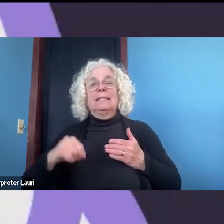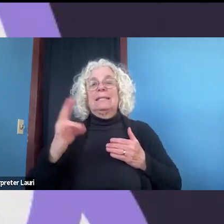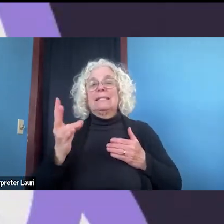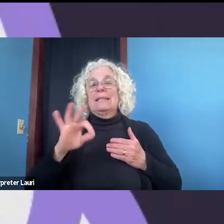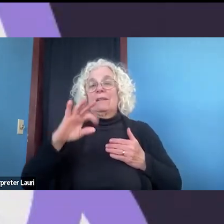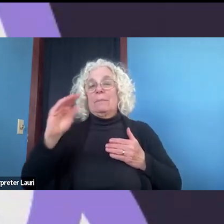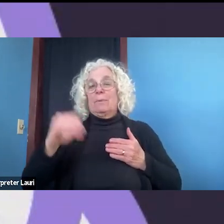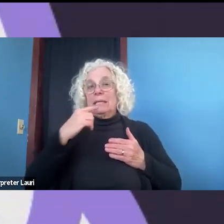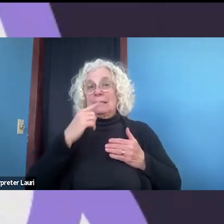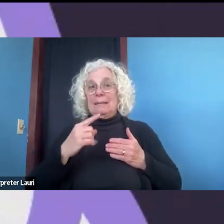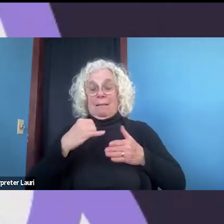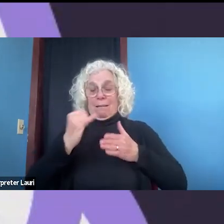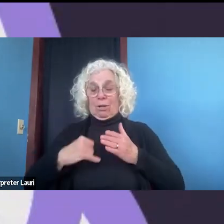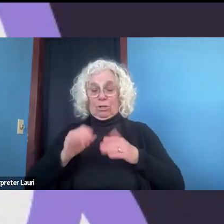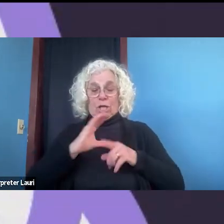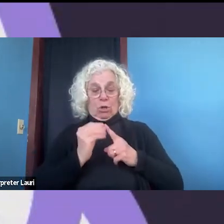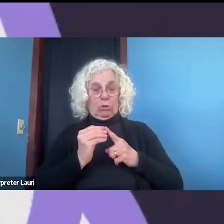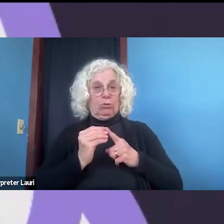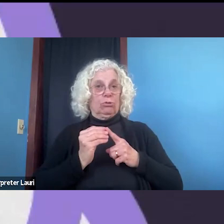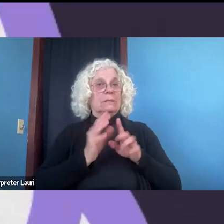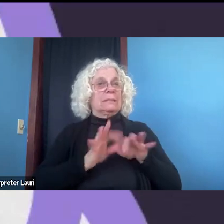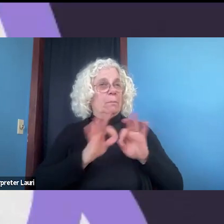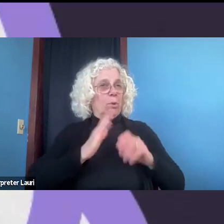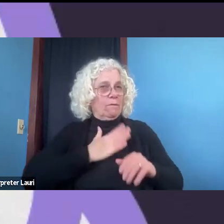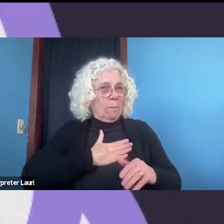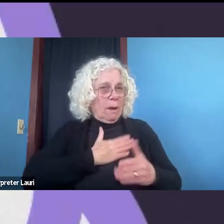are important to their communities, businesses, economy and local jobs.